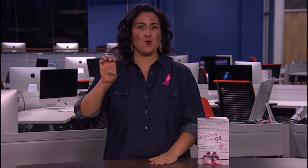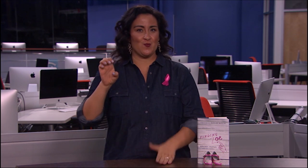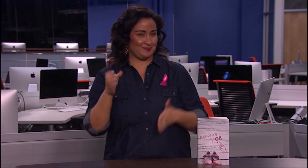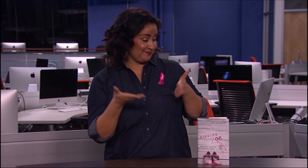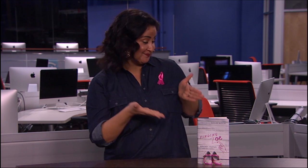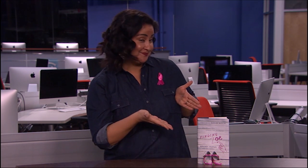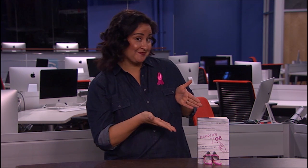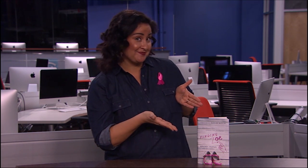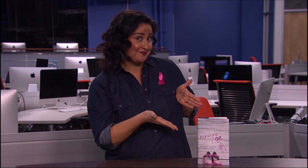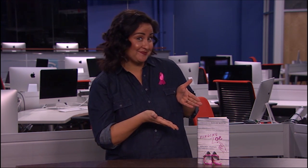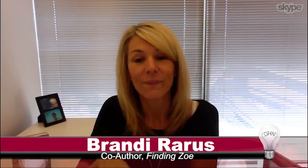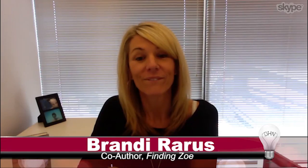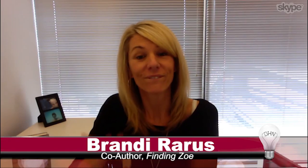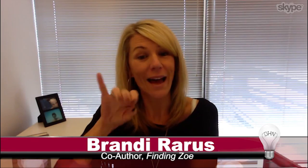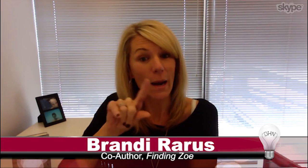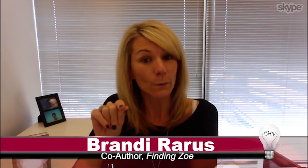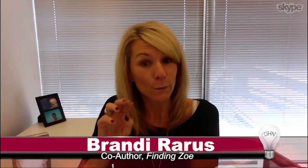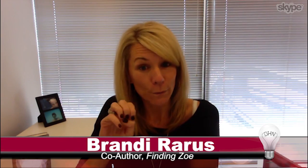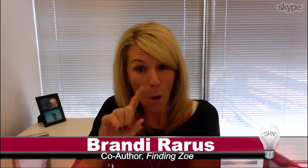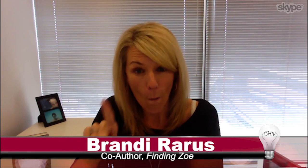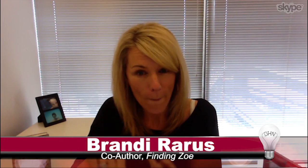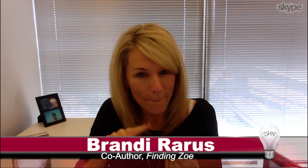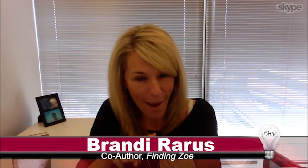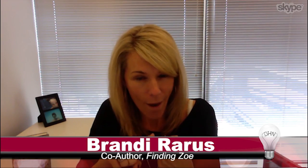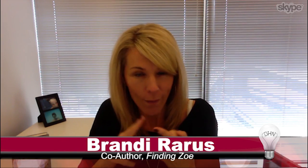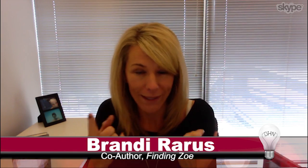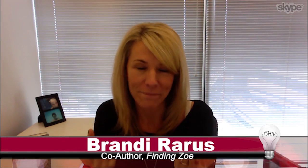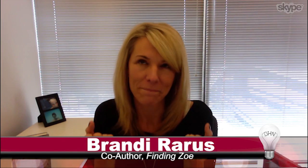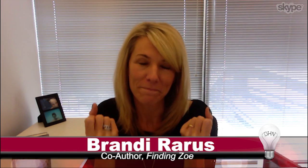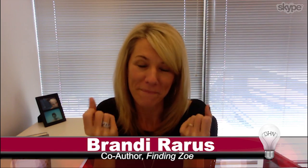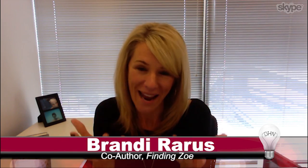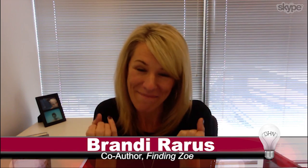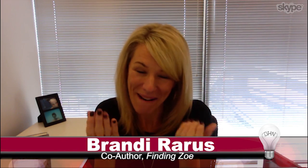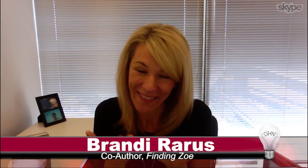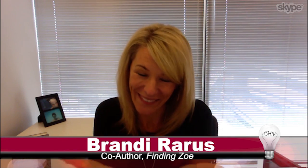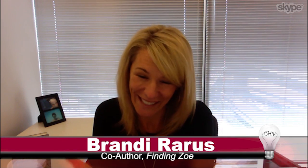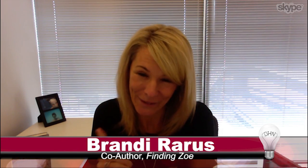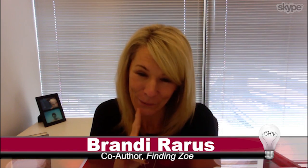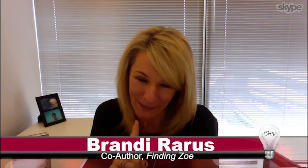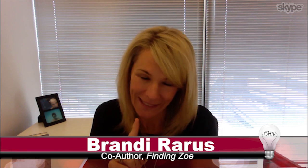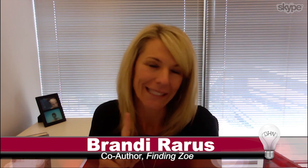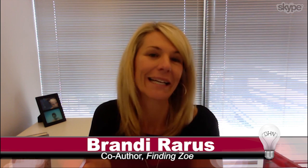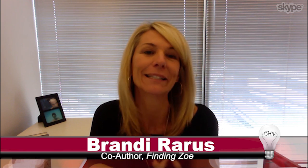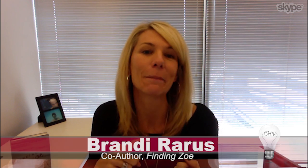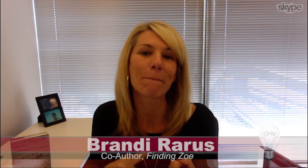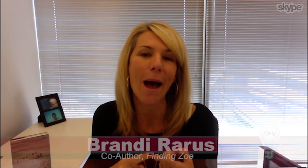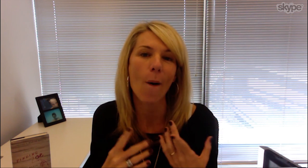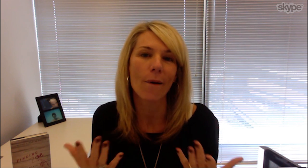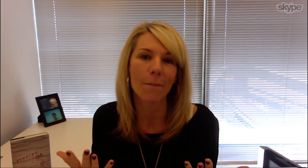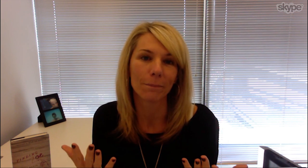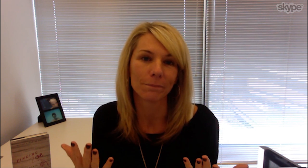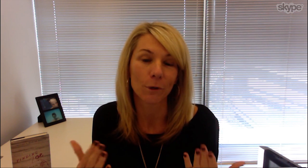Brandi: “Finding Zoe is about so many different things really. It’s about growing up deaf.